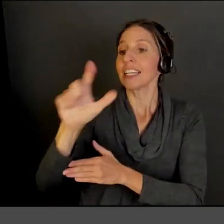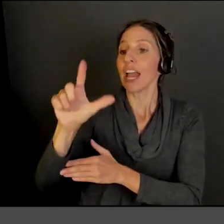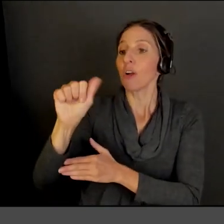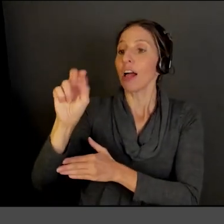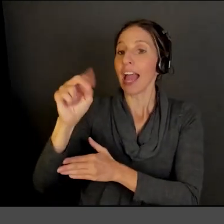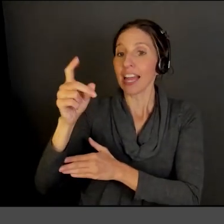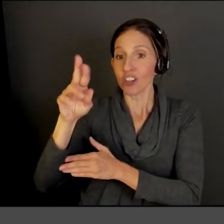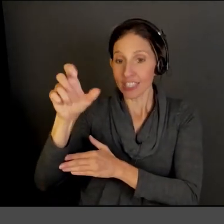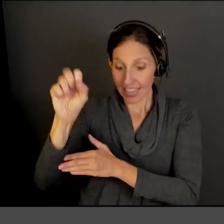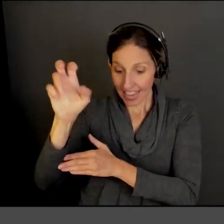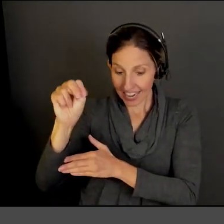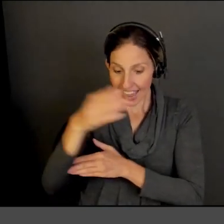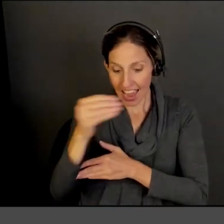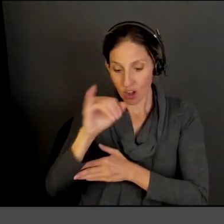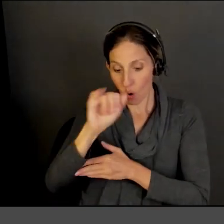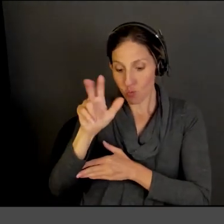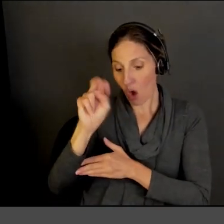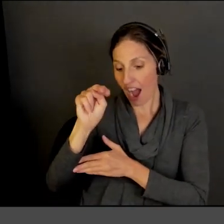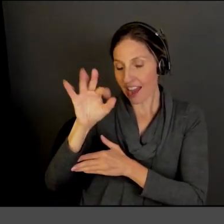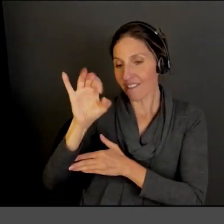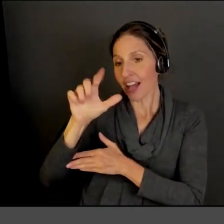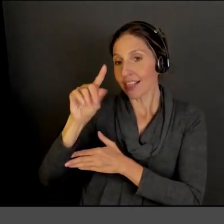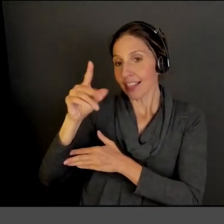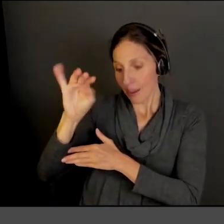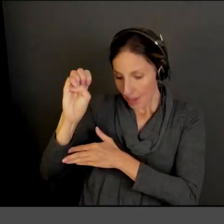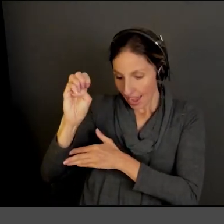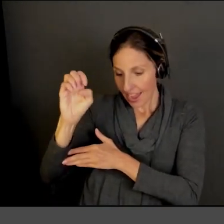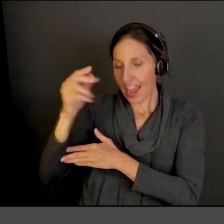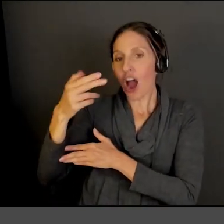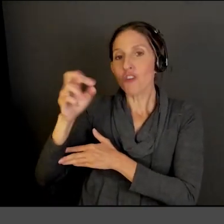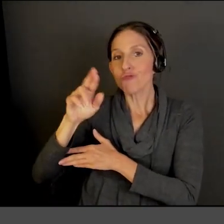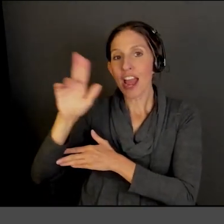CAROL ANDERSON IS, HELLO FRIENDS. IT'S SO GOOD TO SEE YOU.